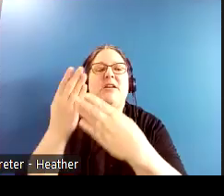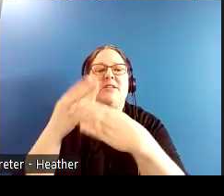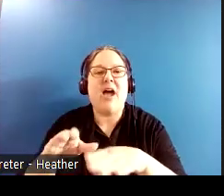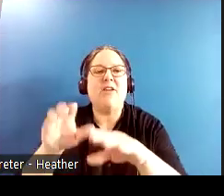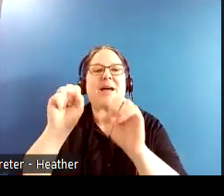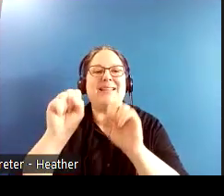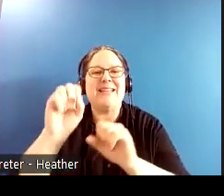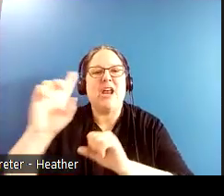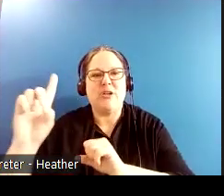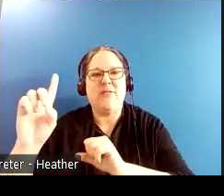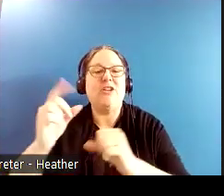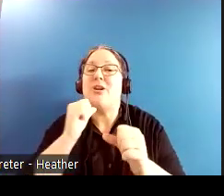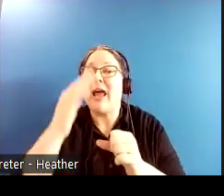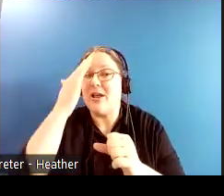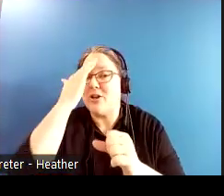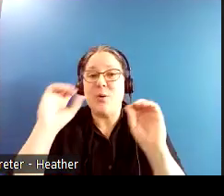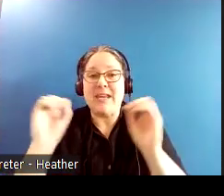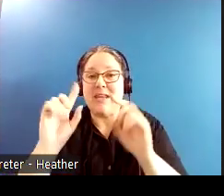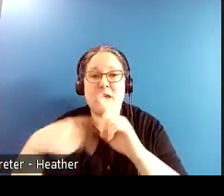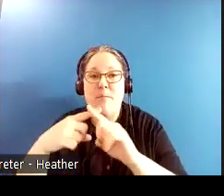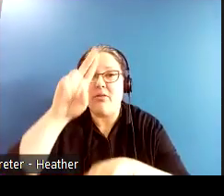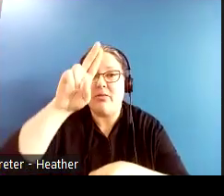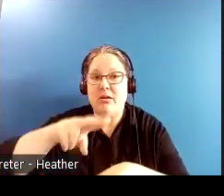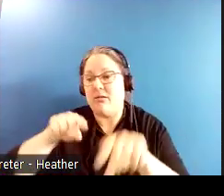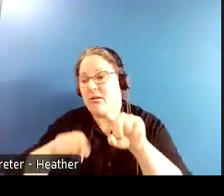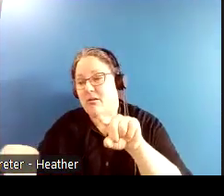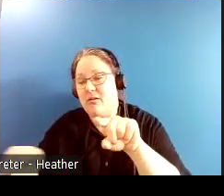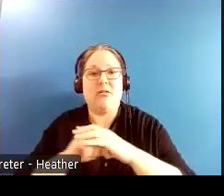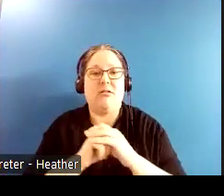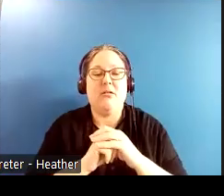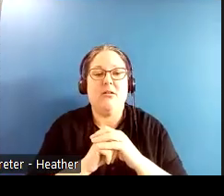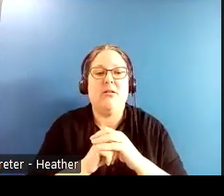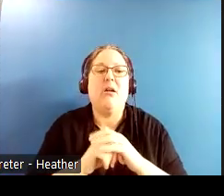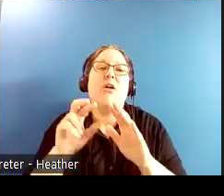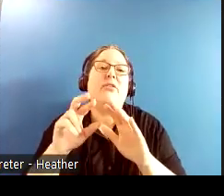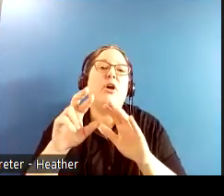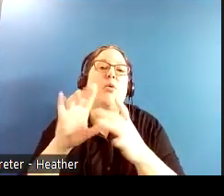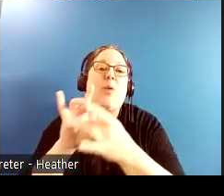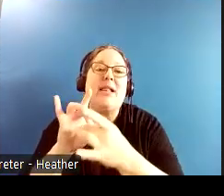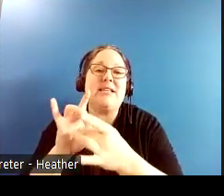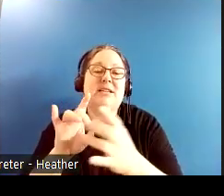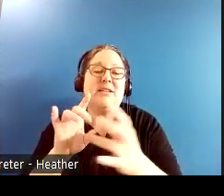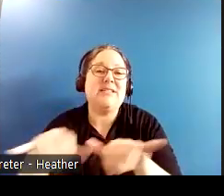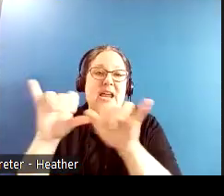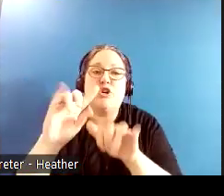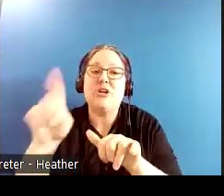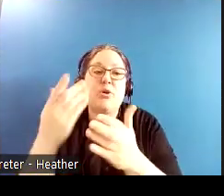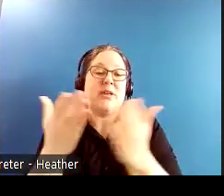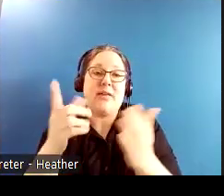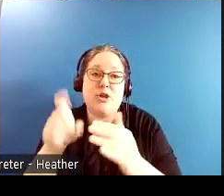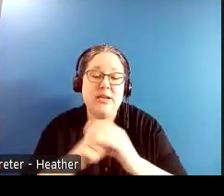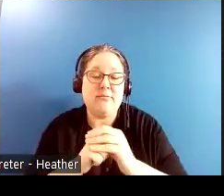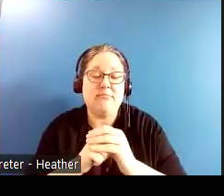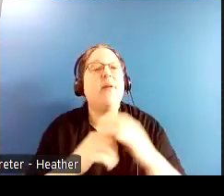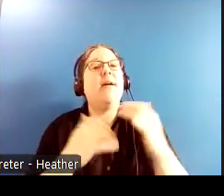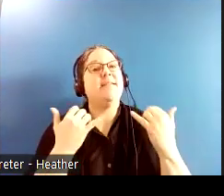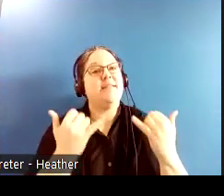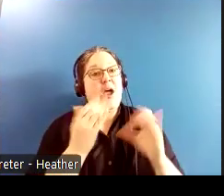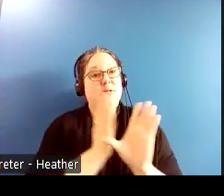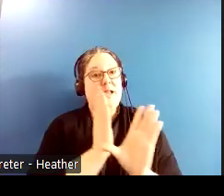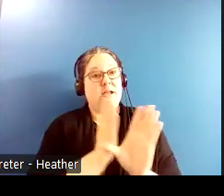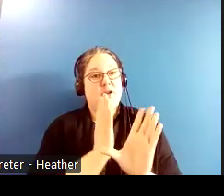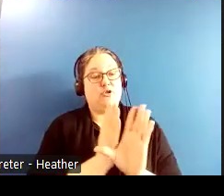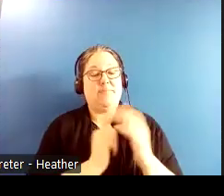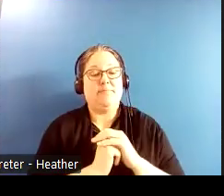anything about them. Um the relative standard is the only thing that you need. Enter psychiatry.